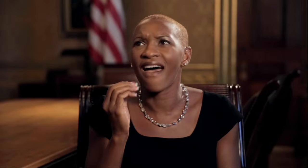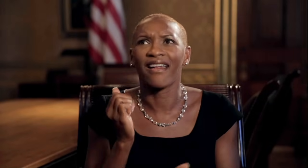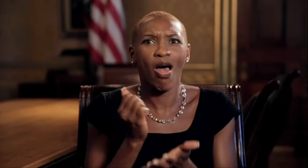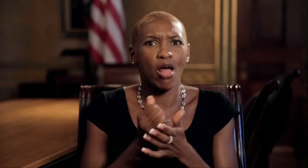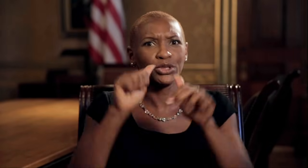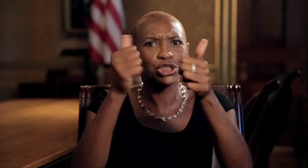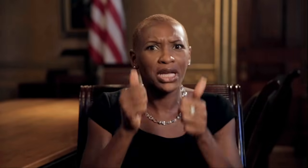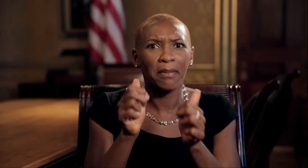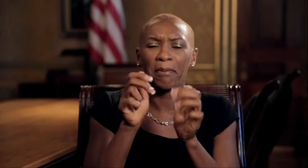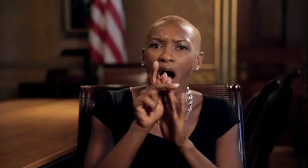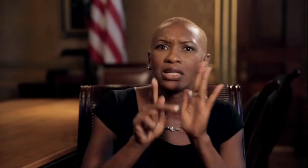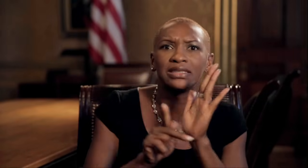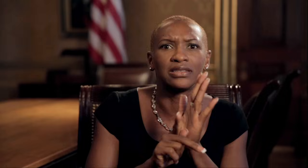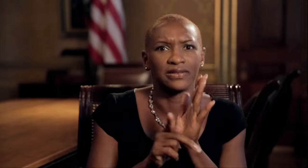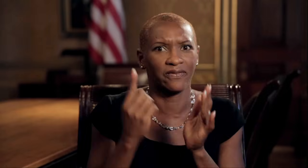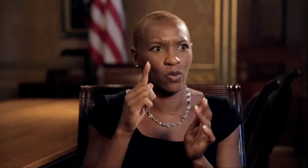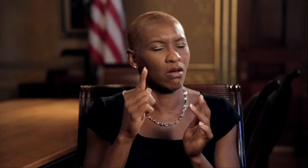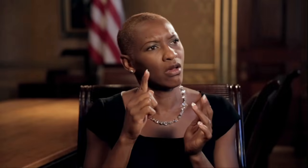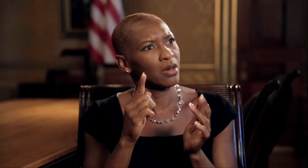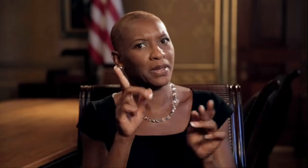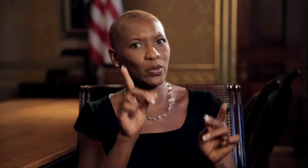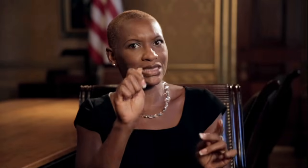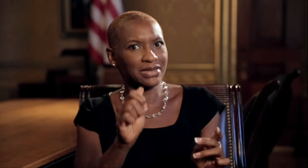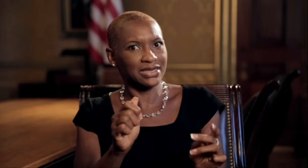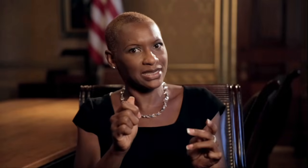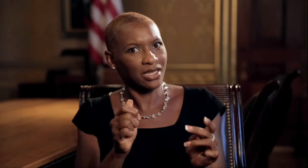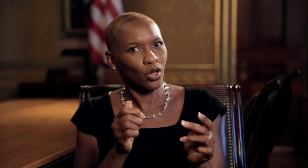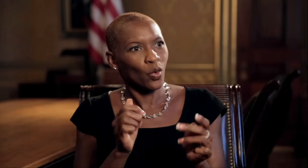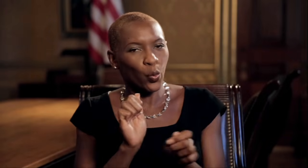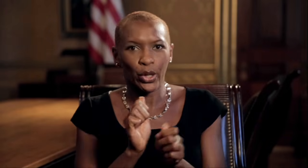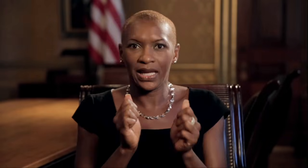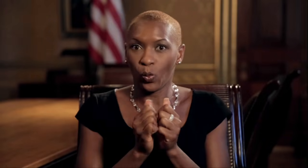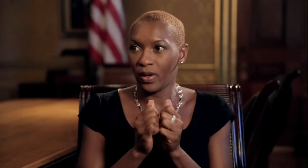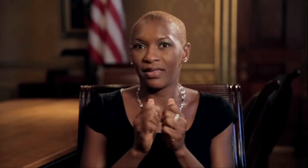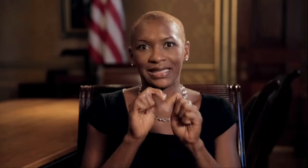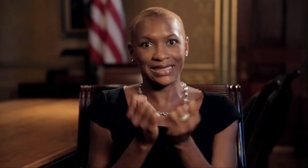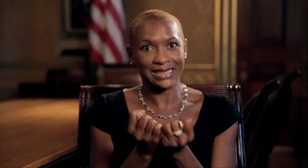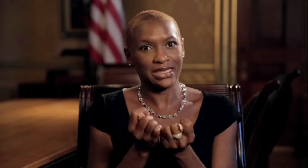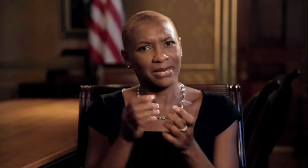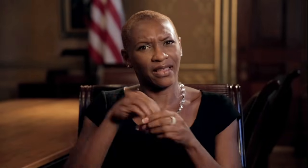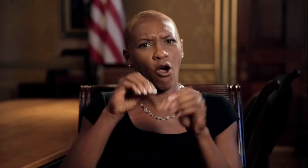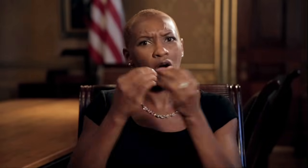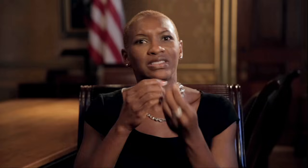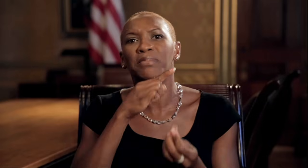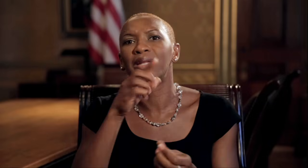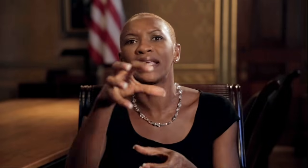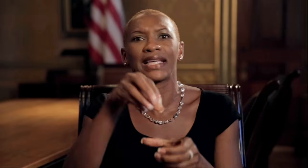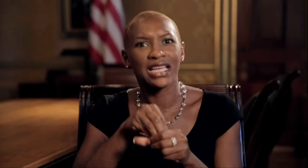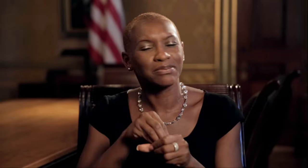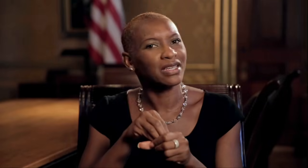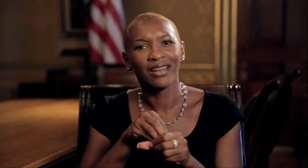To help shape policy for people with disabilities, working with a team in the Office of Public Engagement.